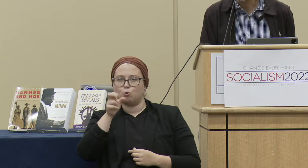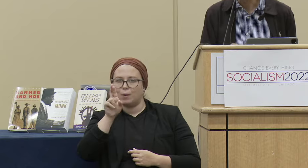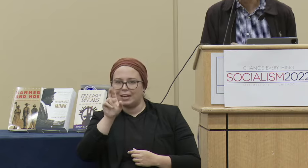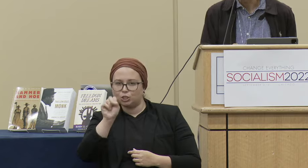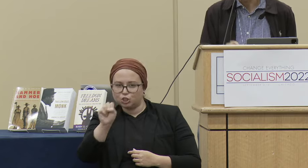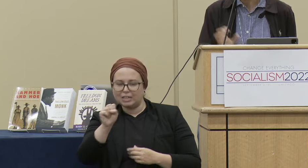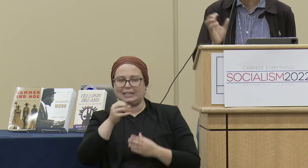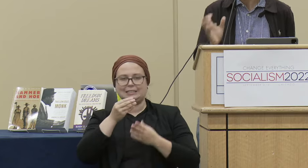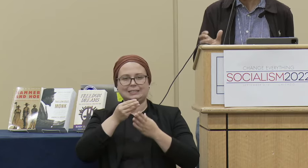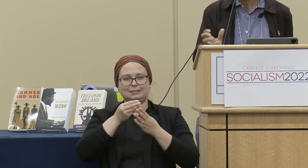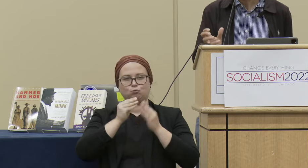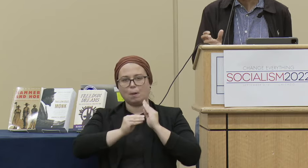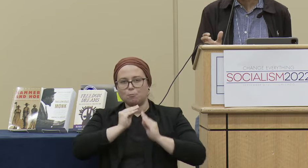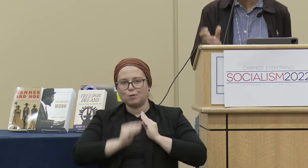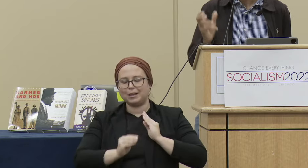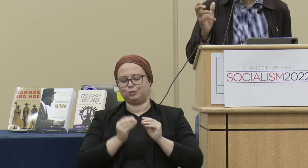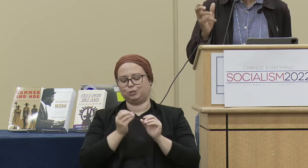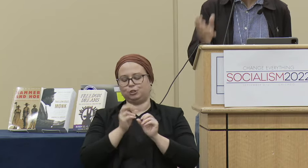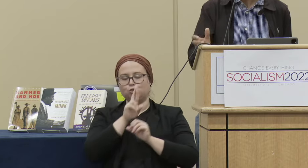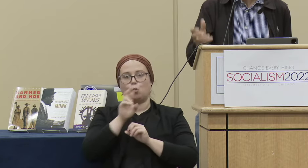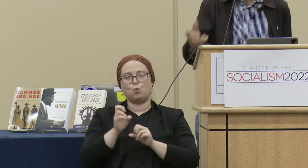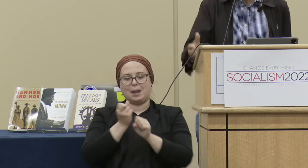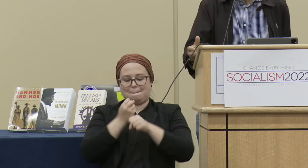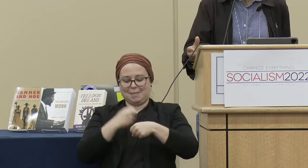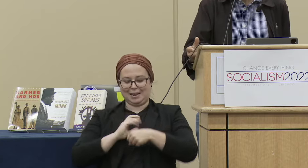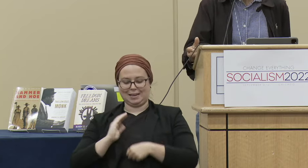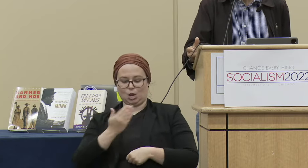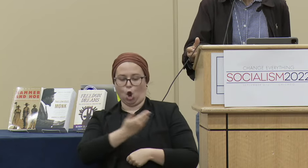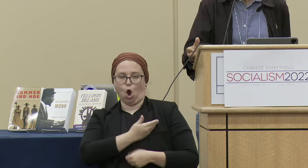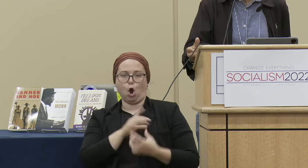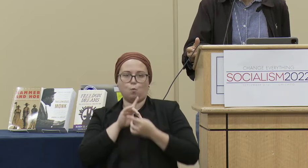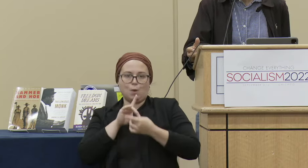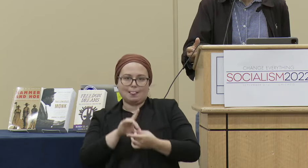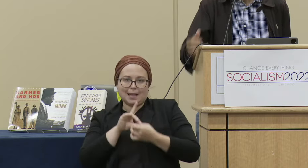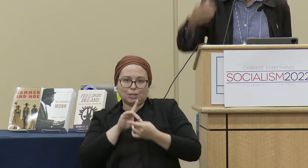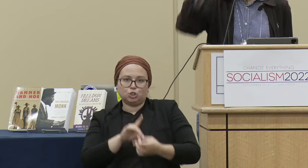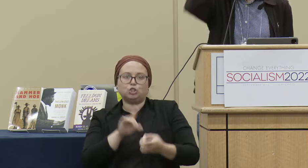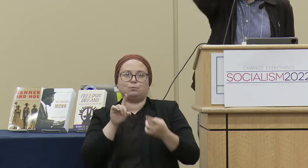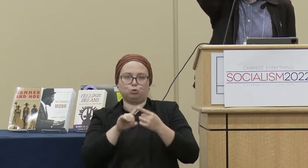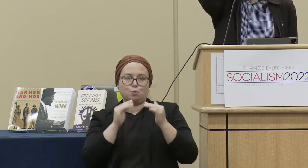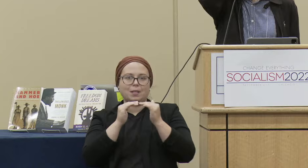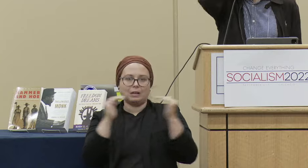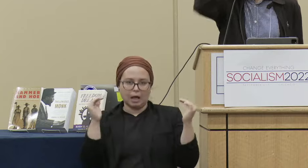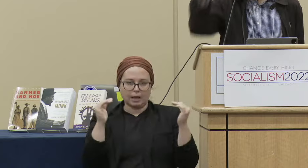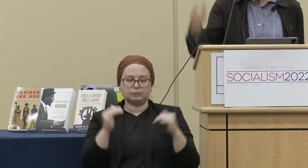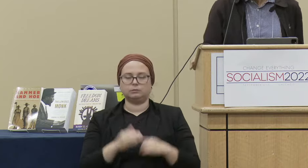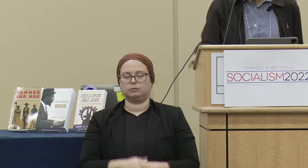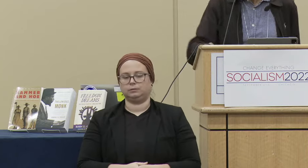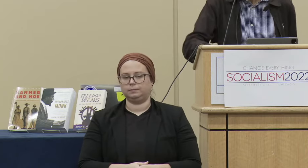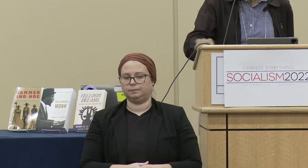That's not reparations. Reparations is remaking our